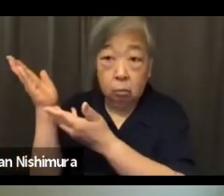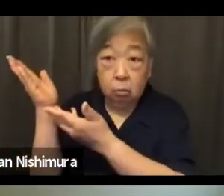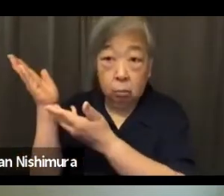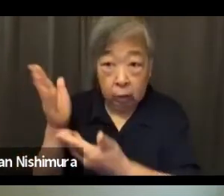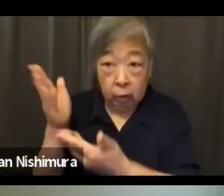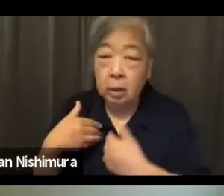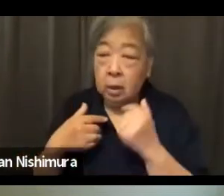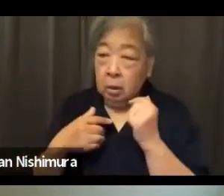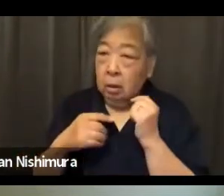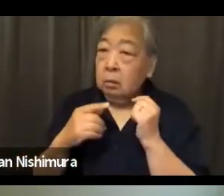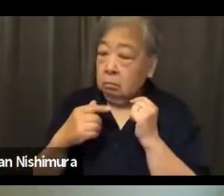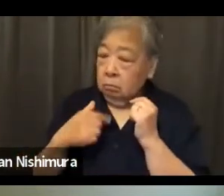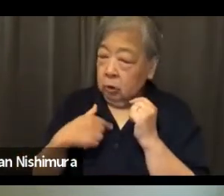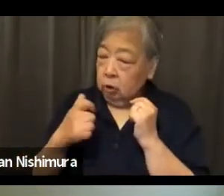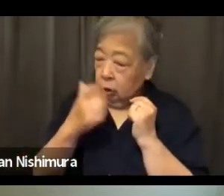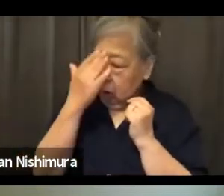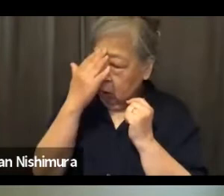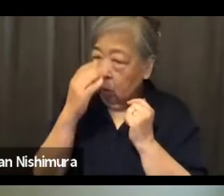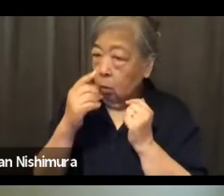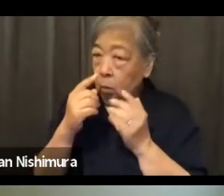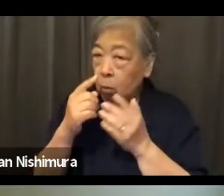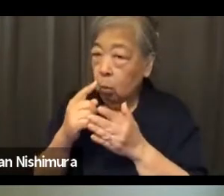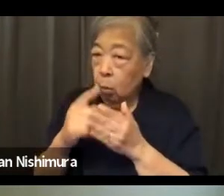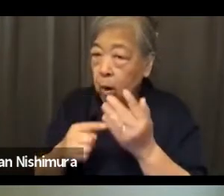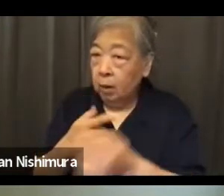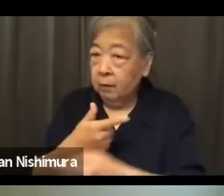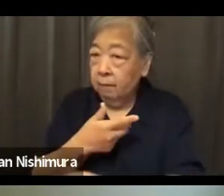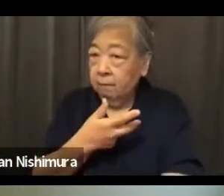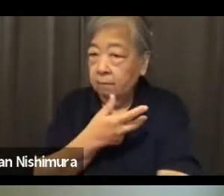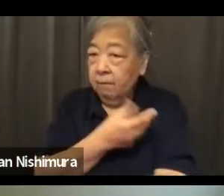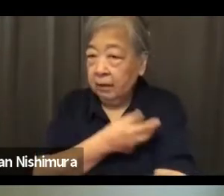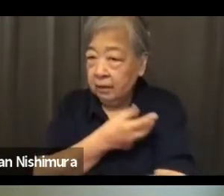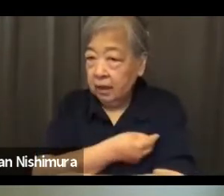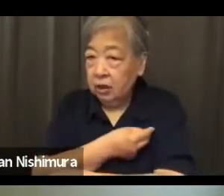what vaccinations have been provided.